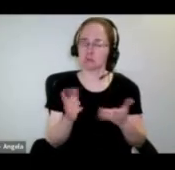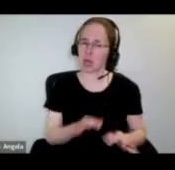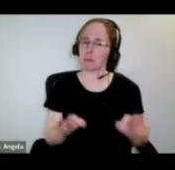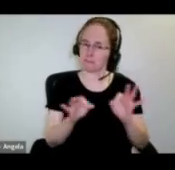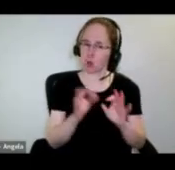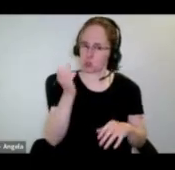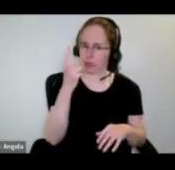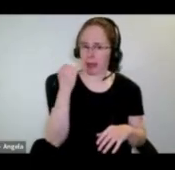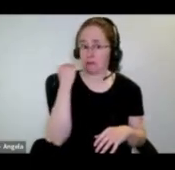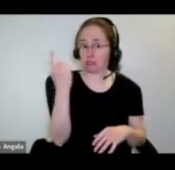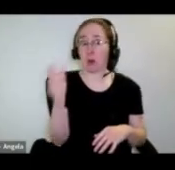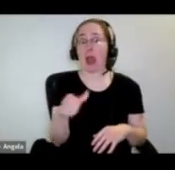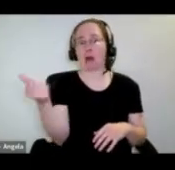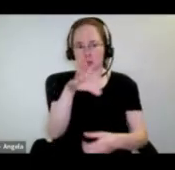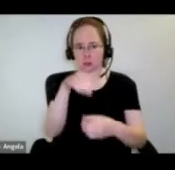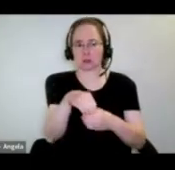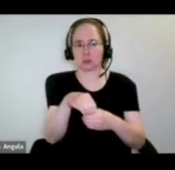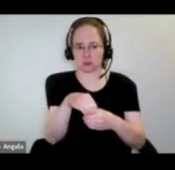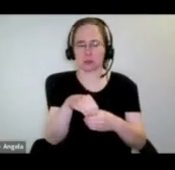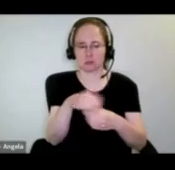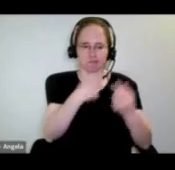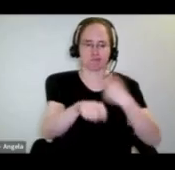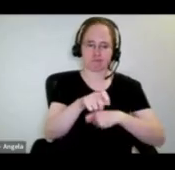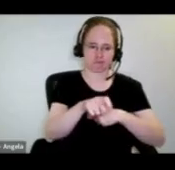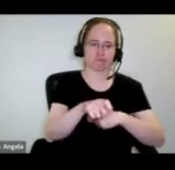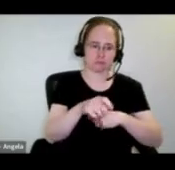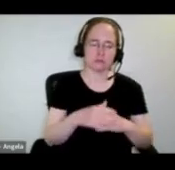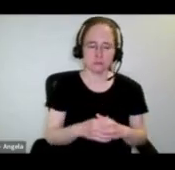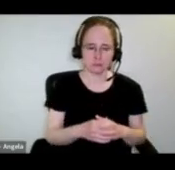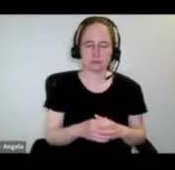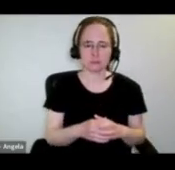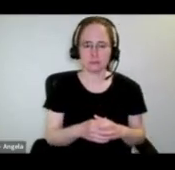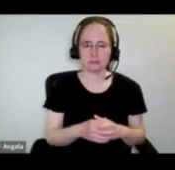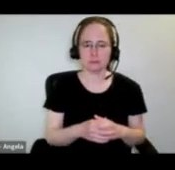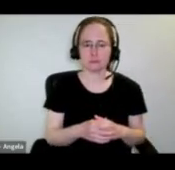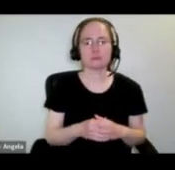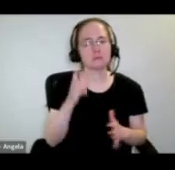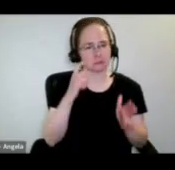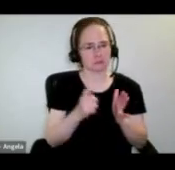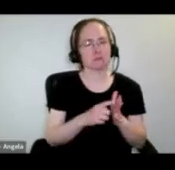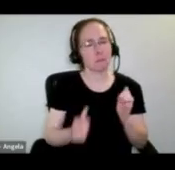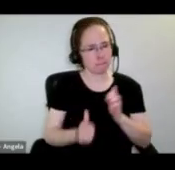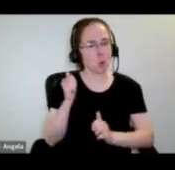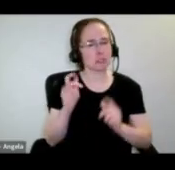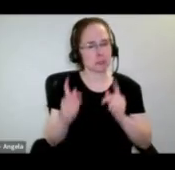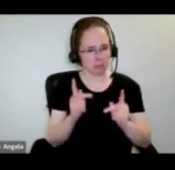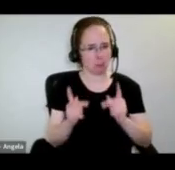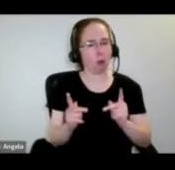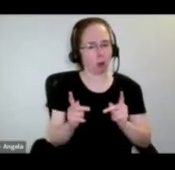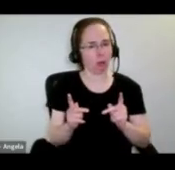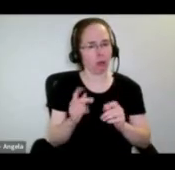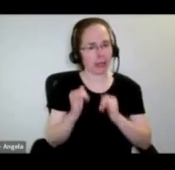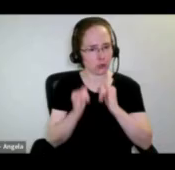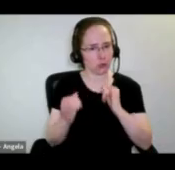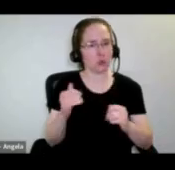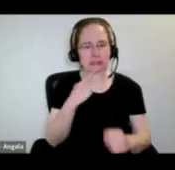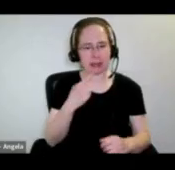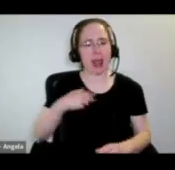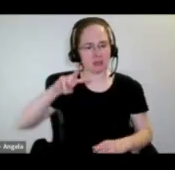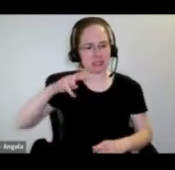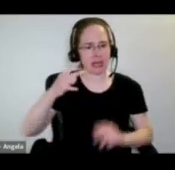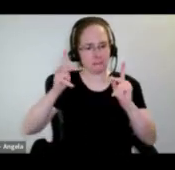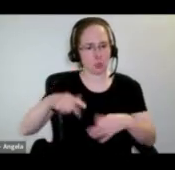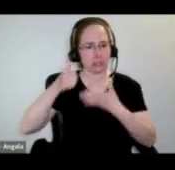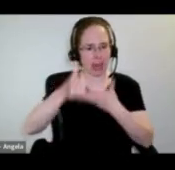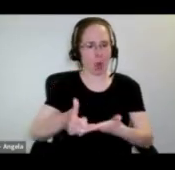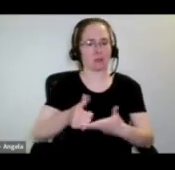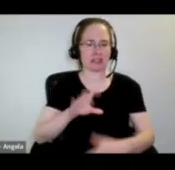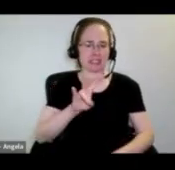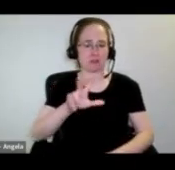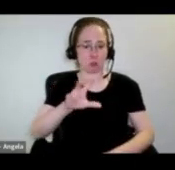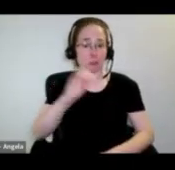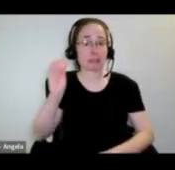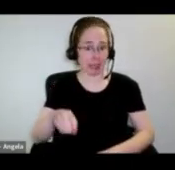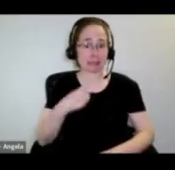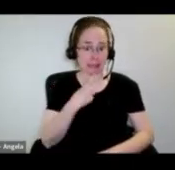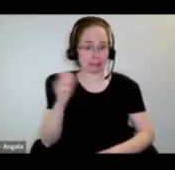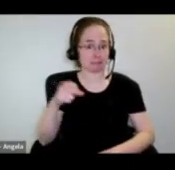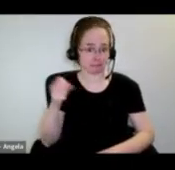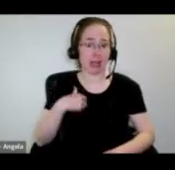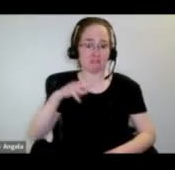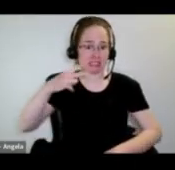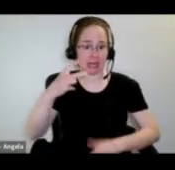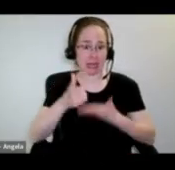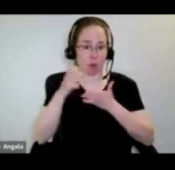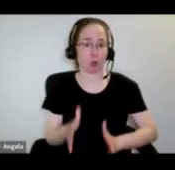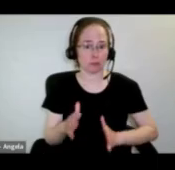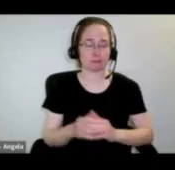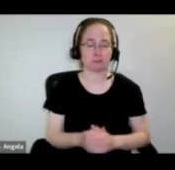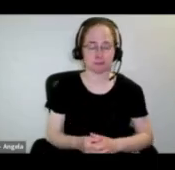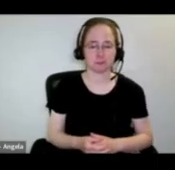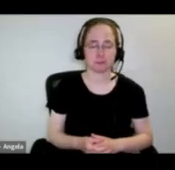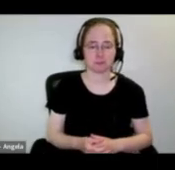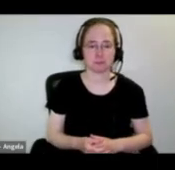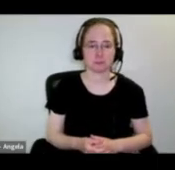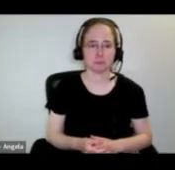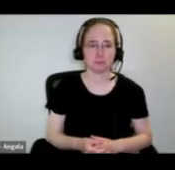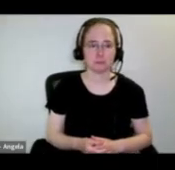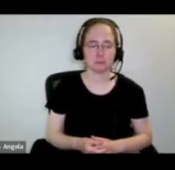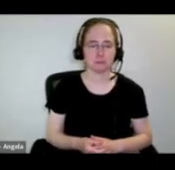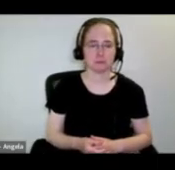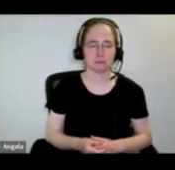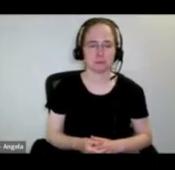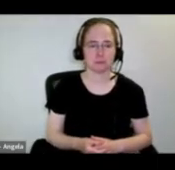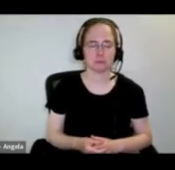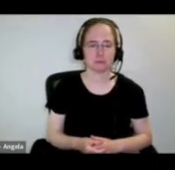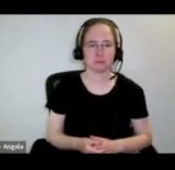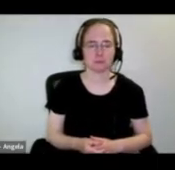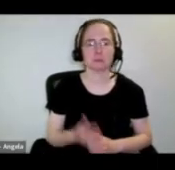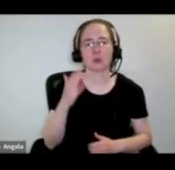Lindsay: when we think about who helps, it's also important to understand if there's someone else who steps in when someone needs assistance. And we do see that a majority of those we speak to say they do have a second person who helps them, so that's 73% say they have a second helper.